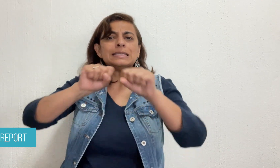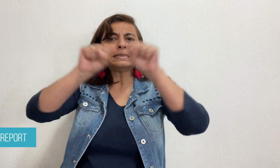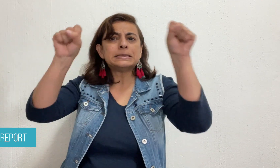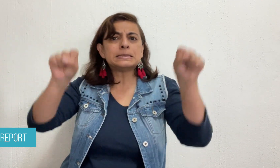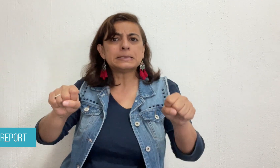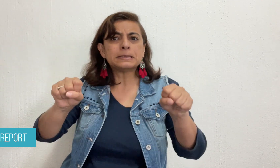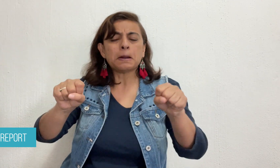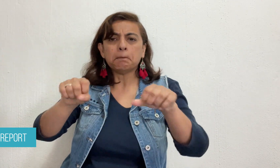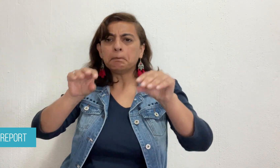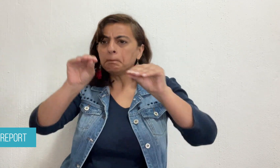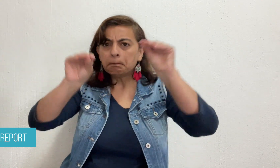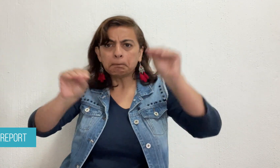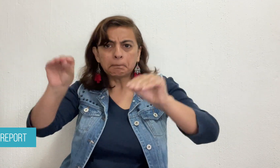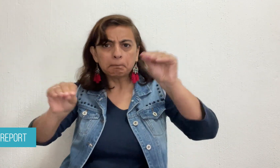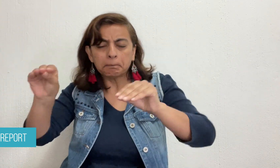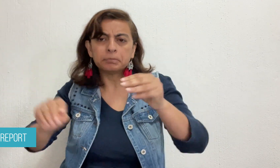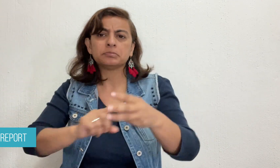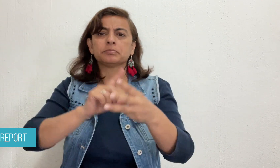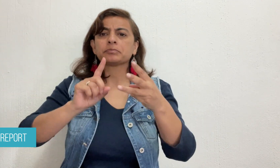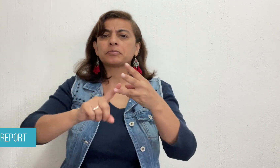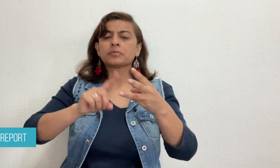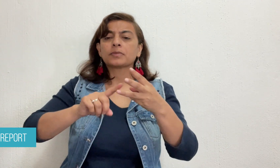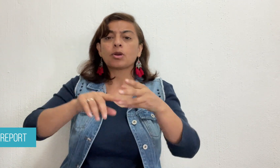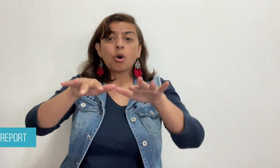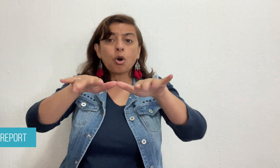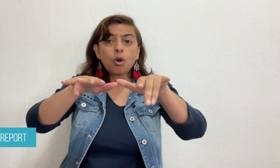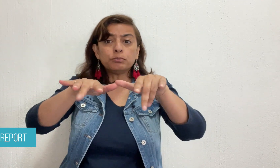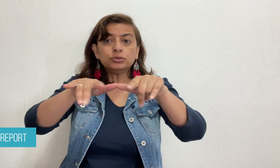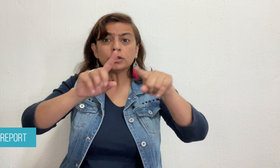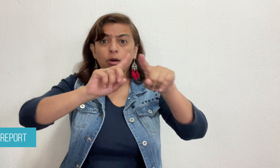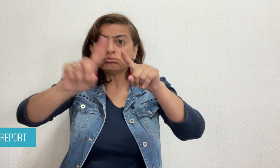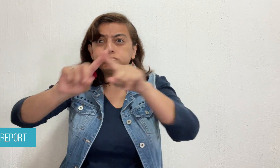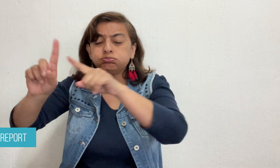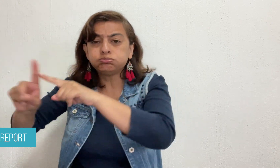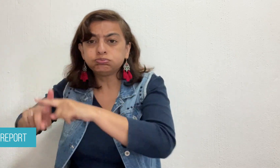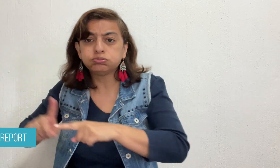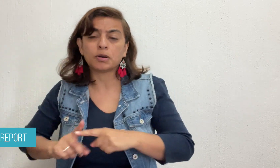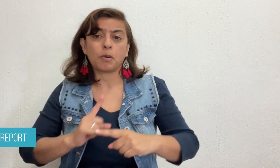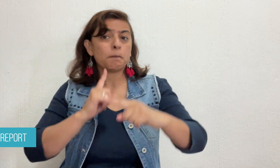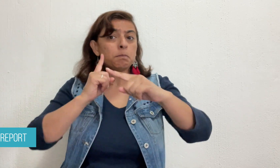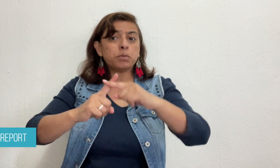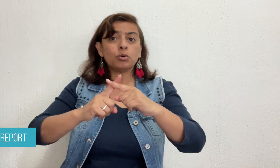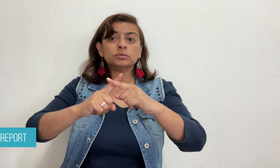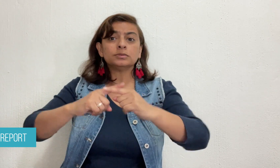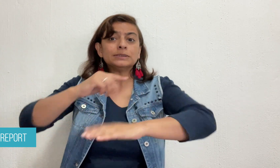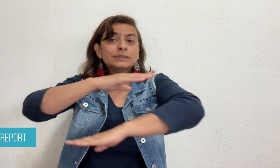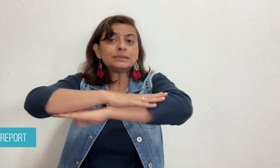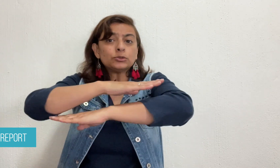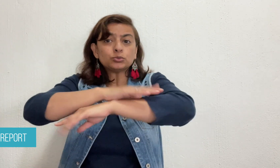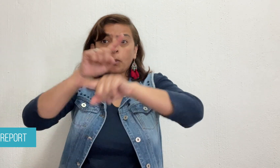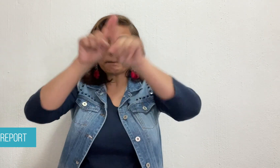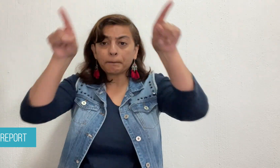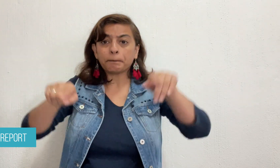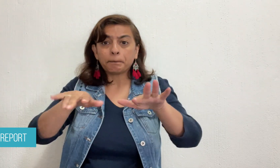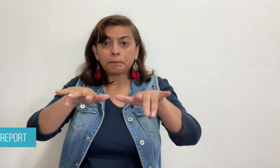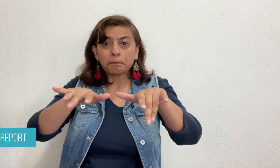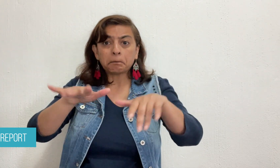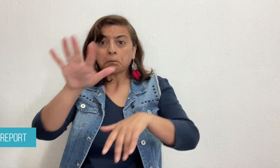2 public address systems, 20 desktop PCs, and 20 pairs